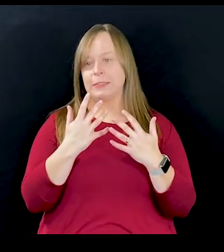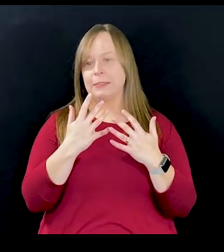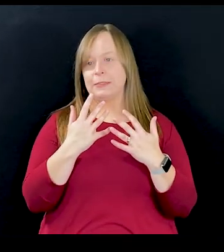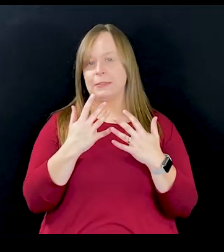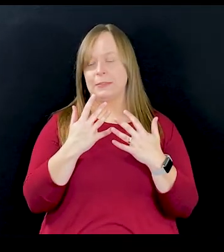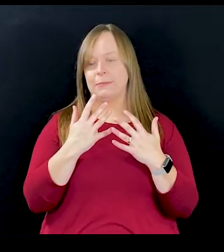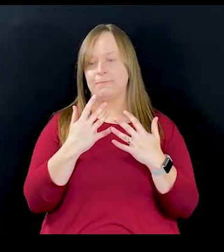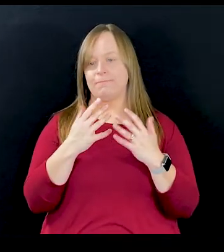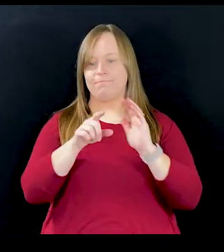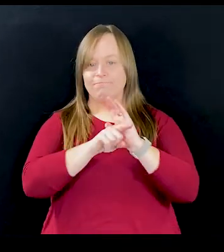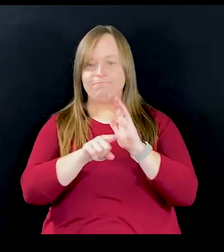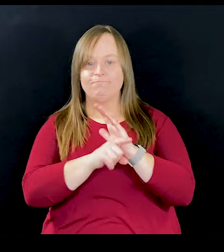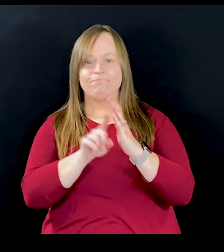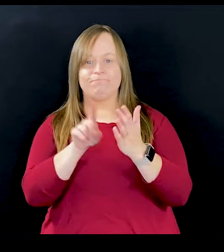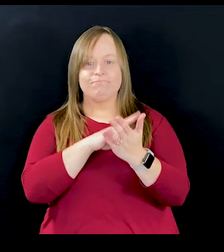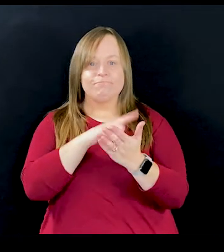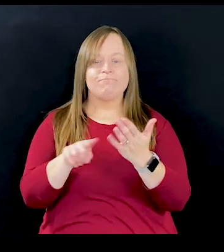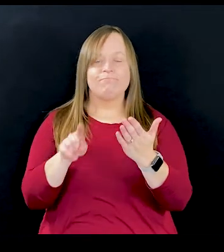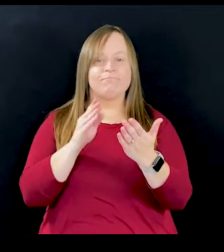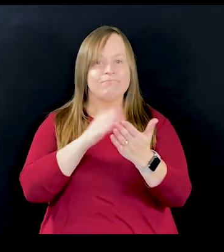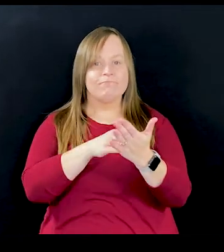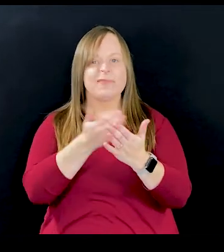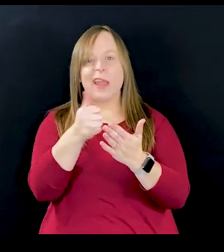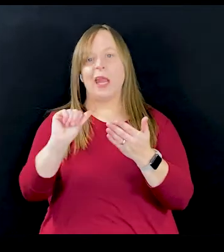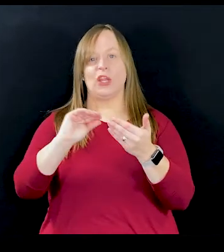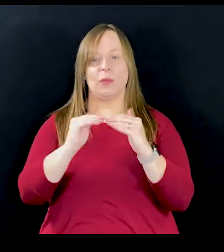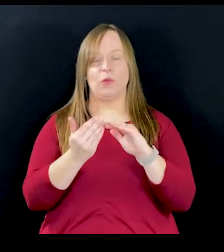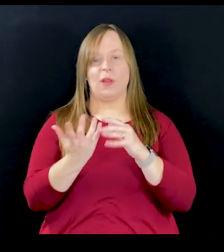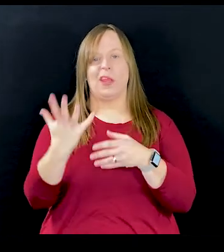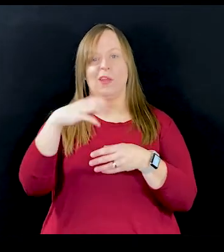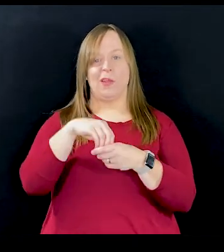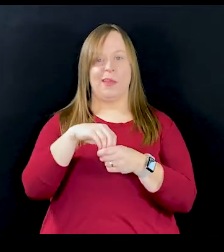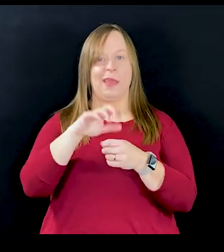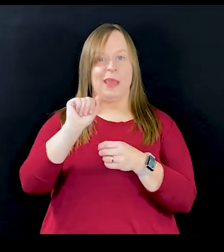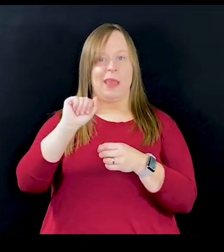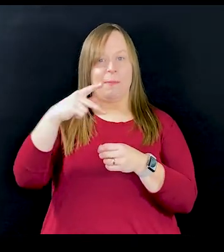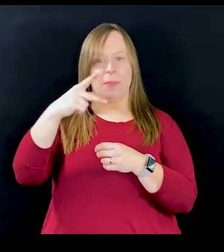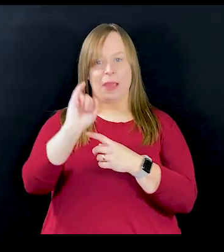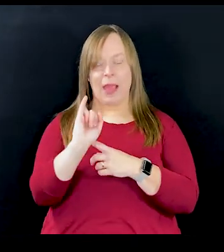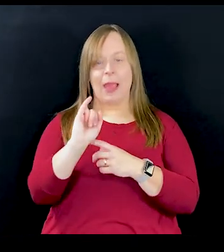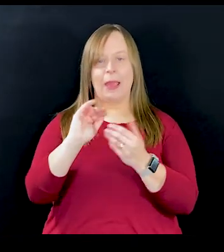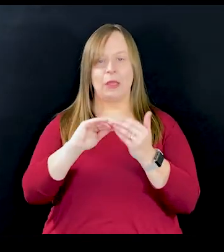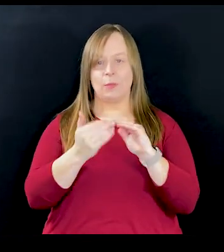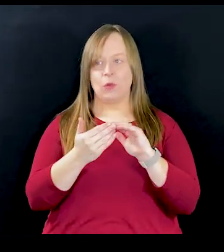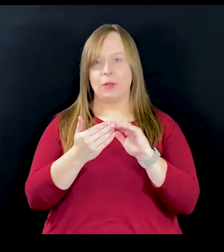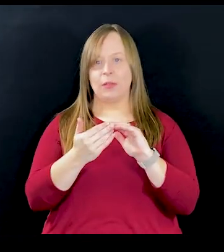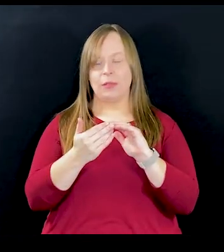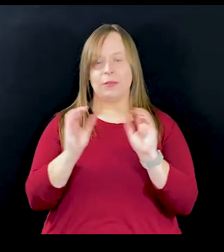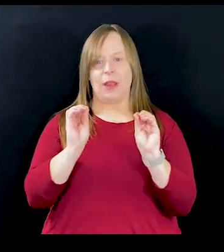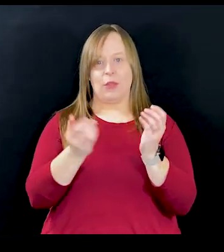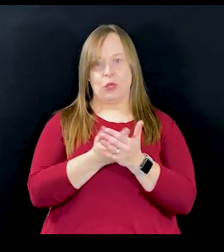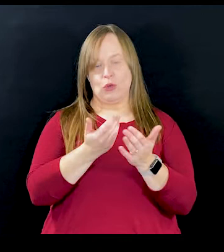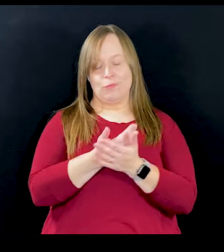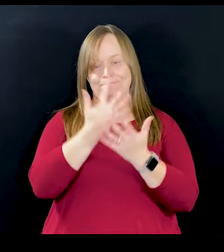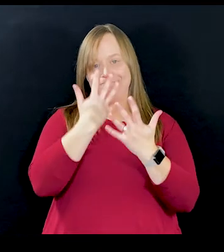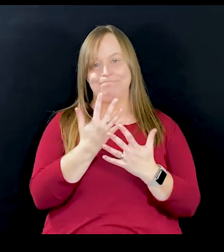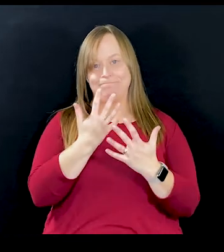biases and prejudices against any community, including the AAPI community is nothing new.